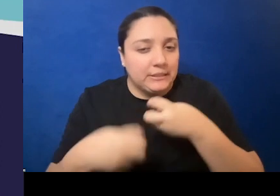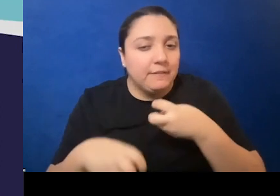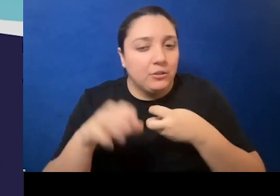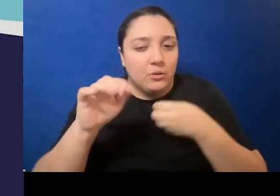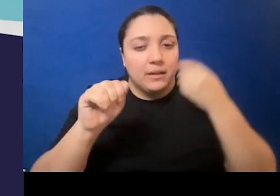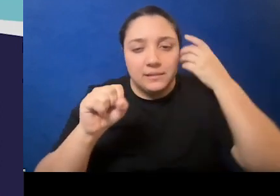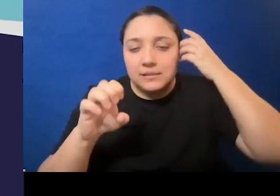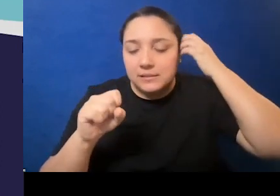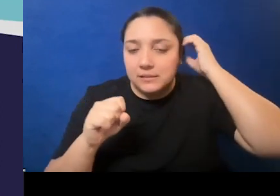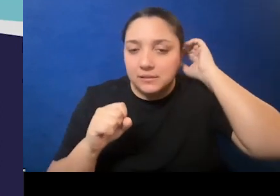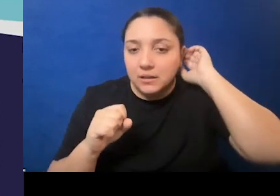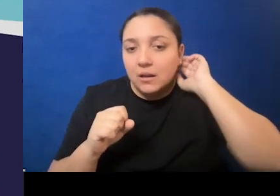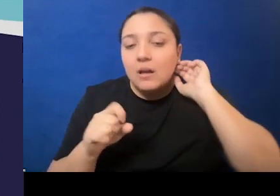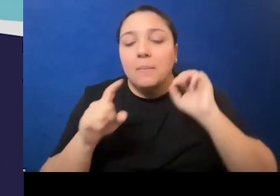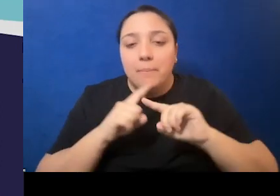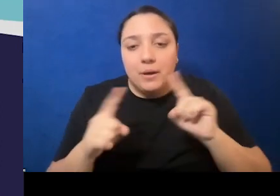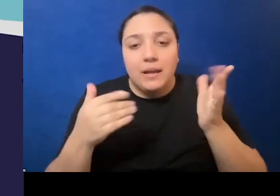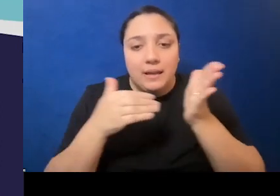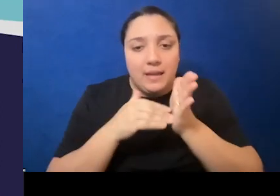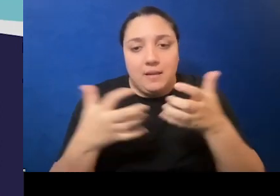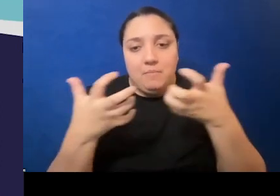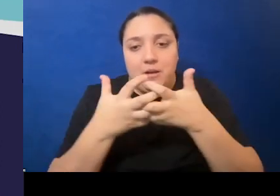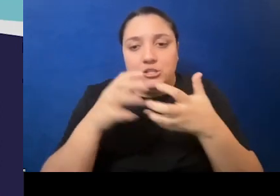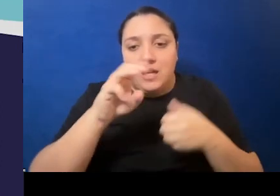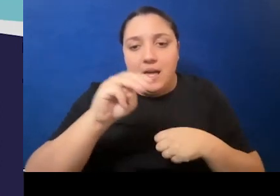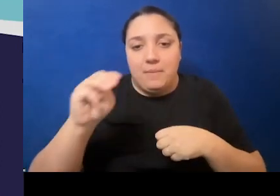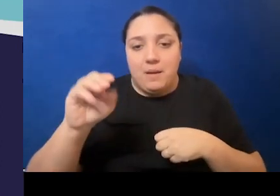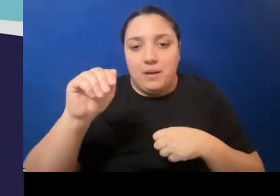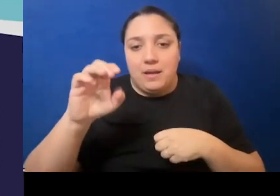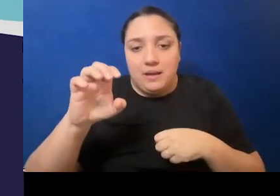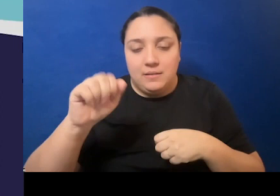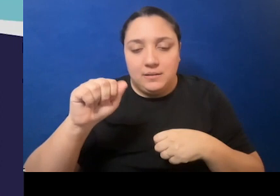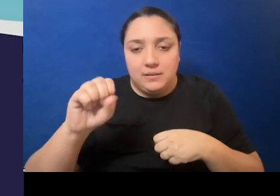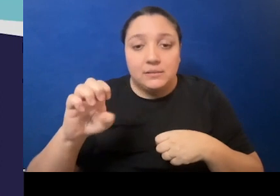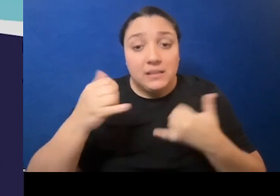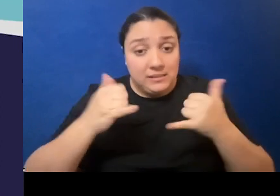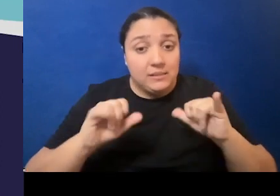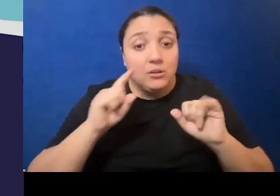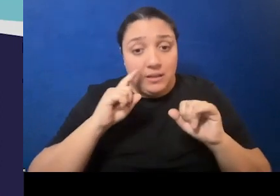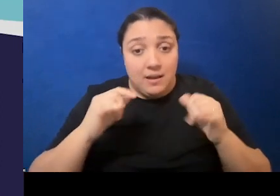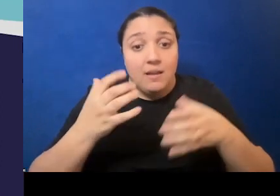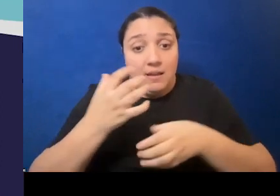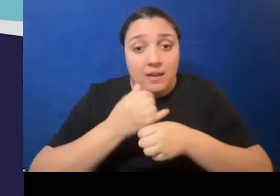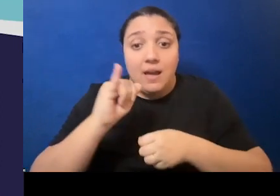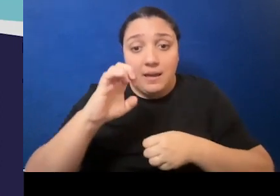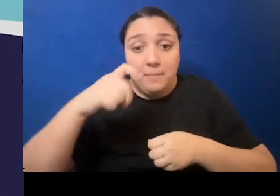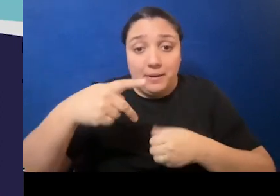OF THE MORE DIFFICULT CASES. BUT AGAIN, BASED ON THE MM CASE A STUDENT CAN BE ELIGIBLE FOR